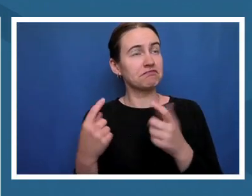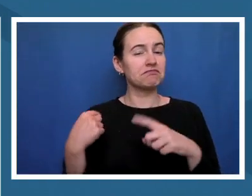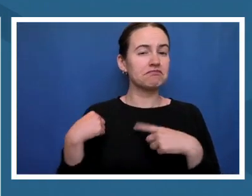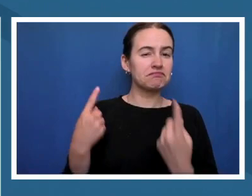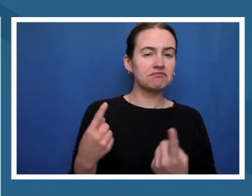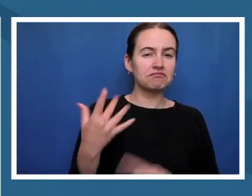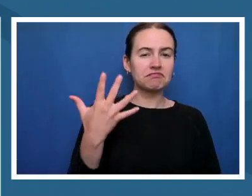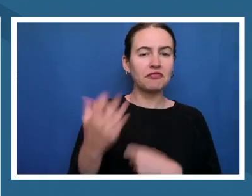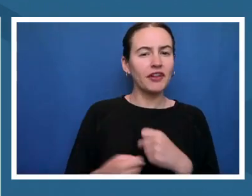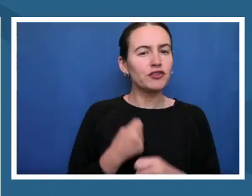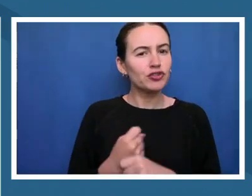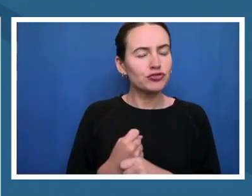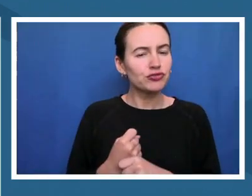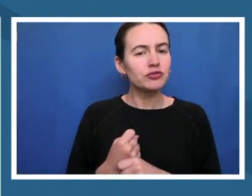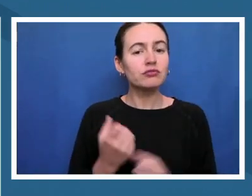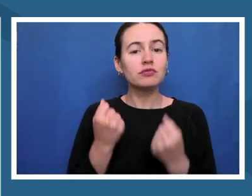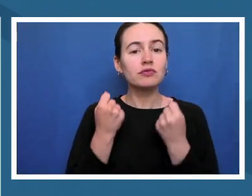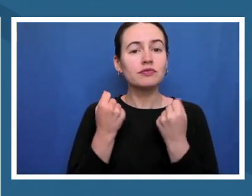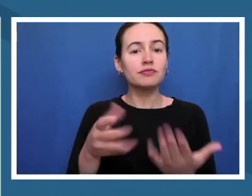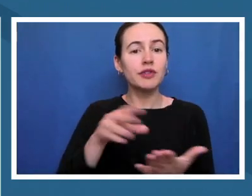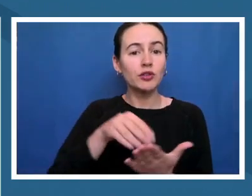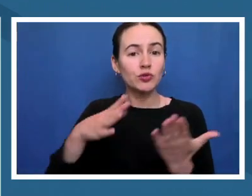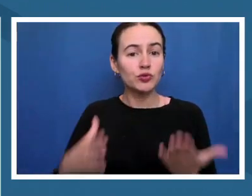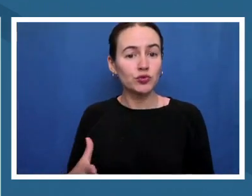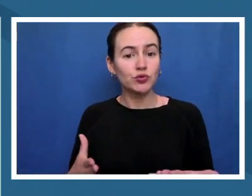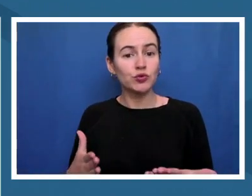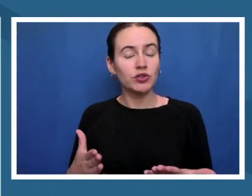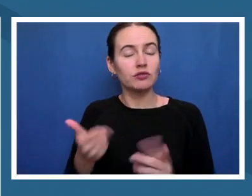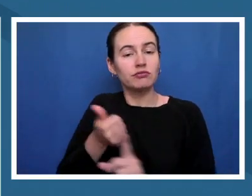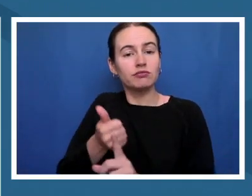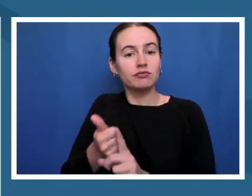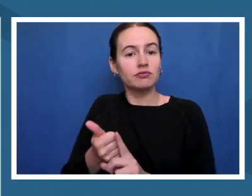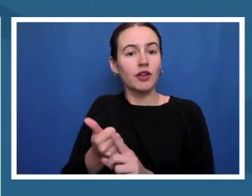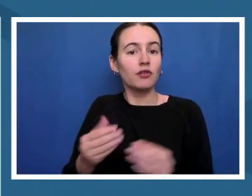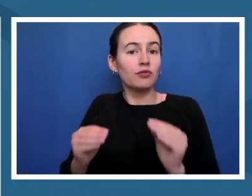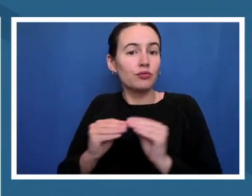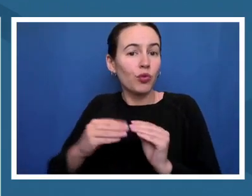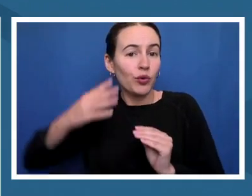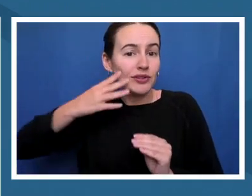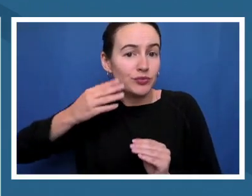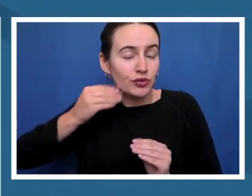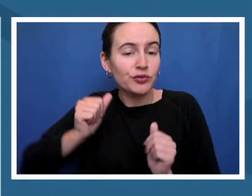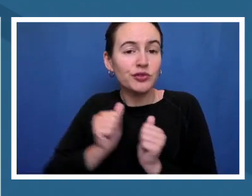of students are coming in with a lot more experience using inquiry-based even